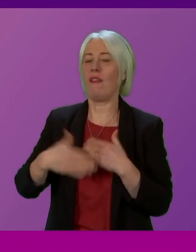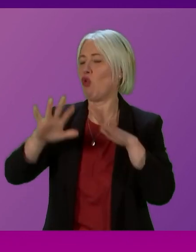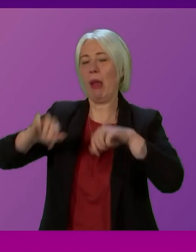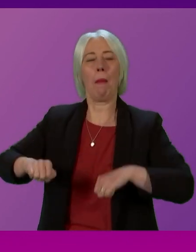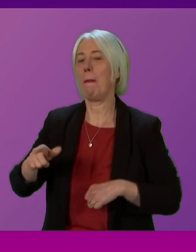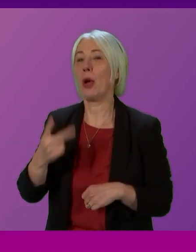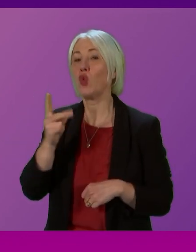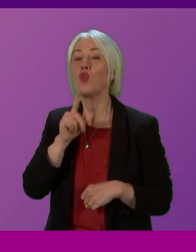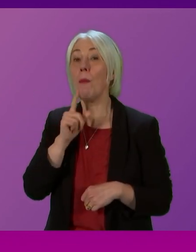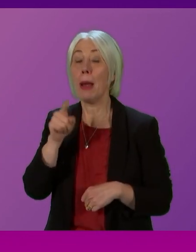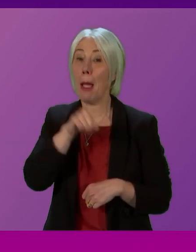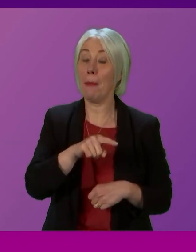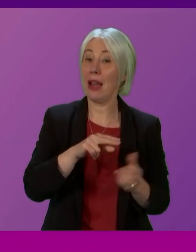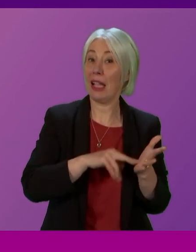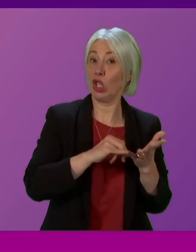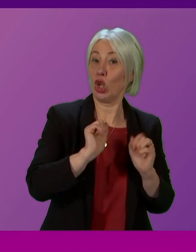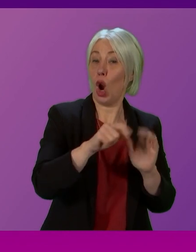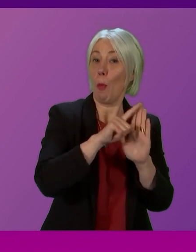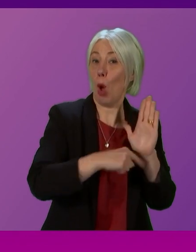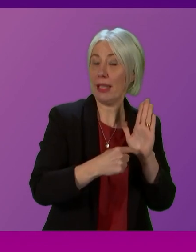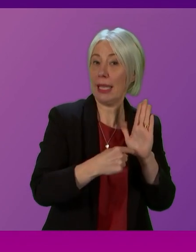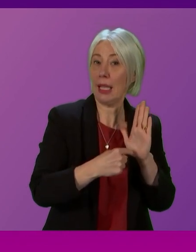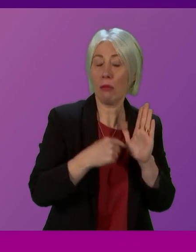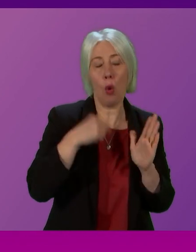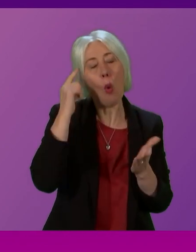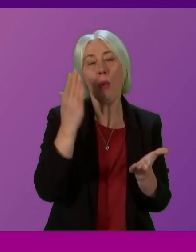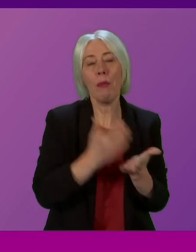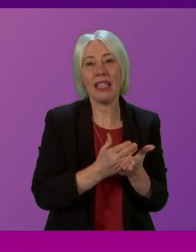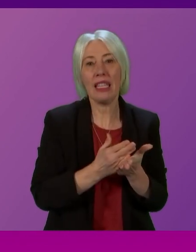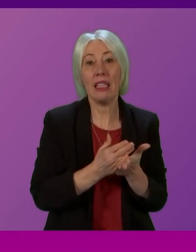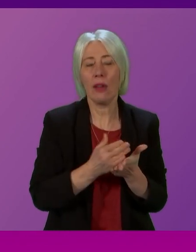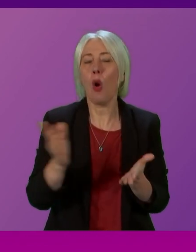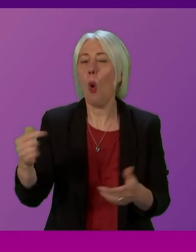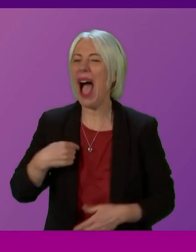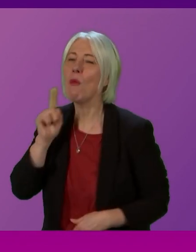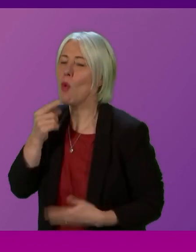However, under Nicola Sturgeon’s policy, he is believed when he claims to be a woman.